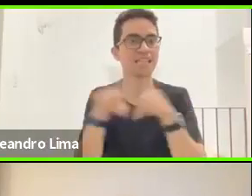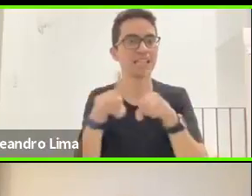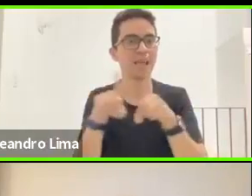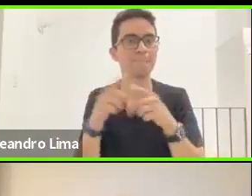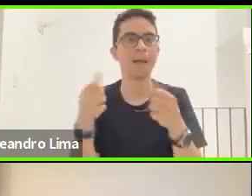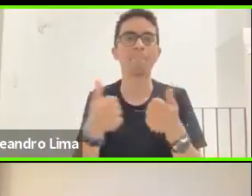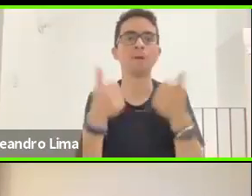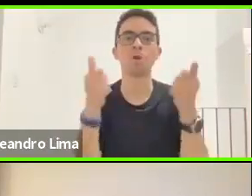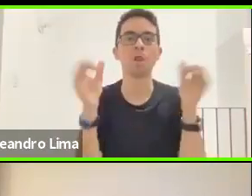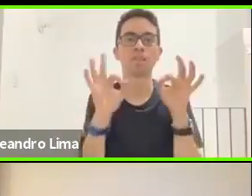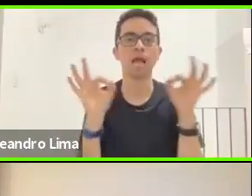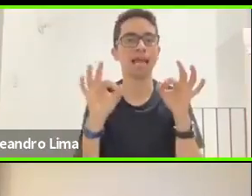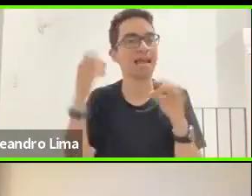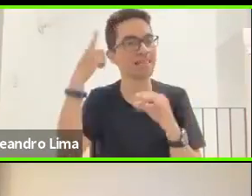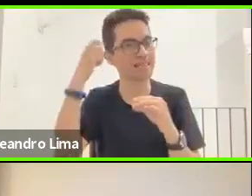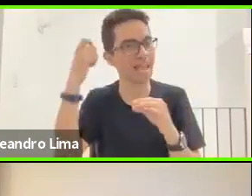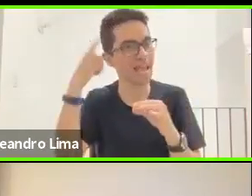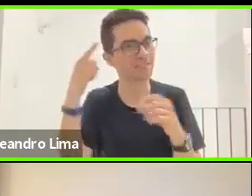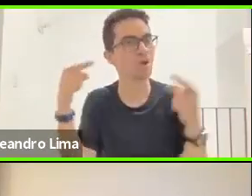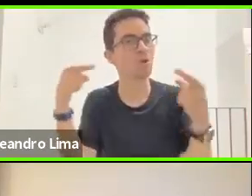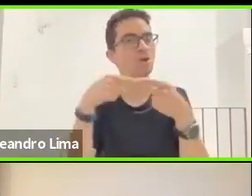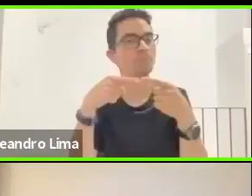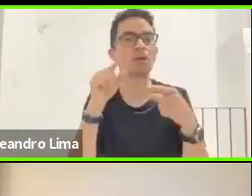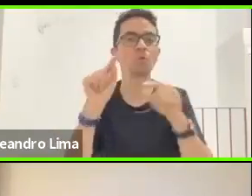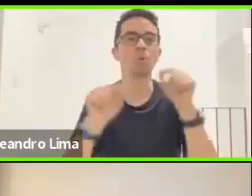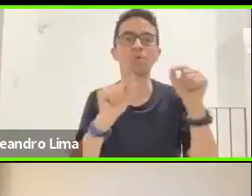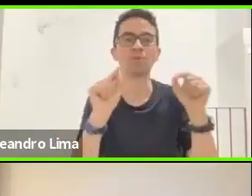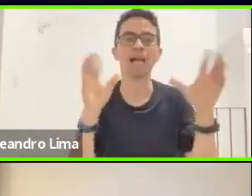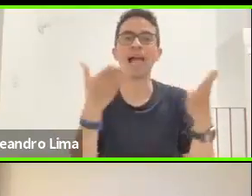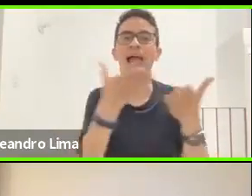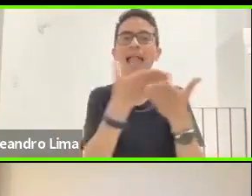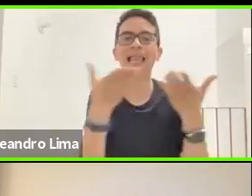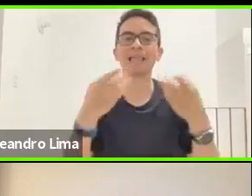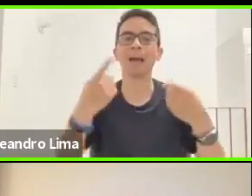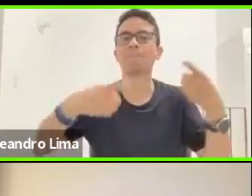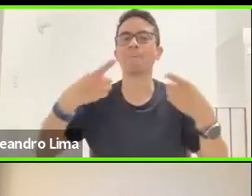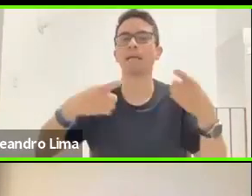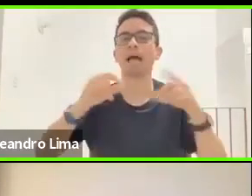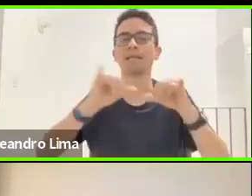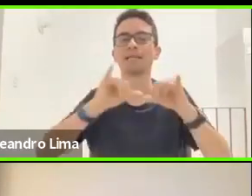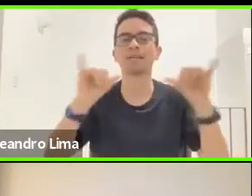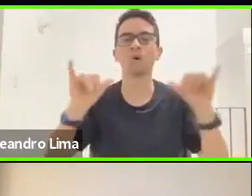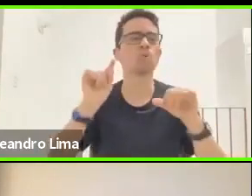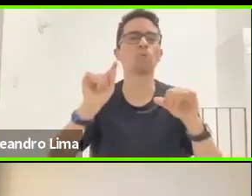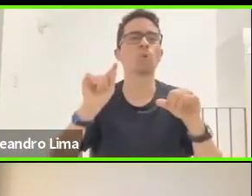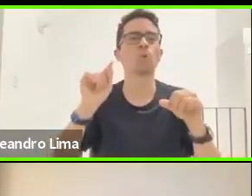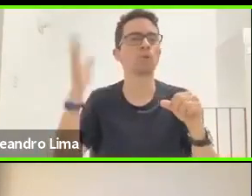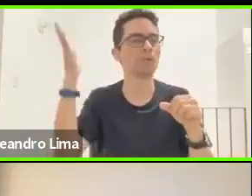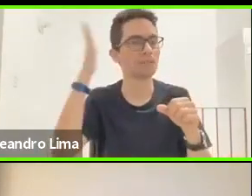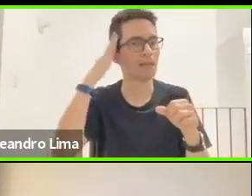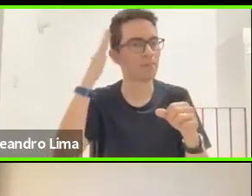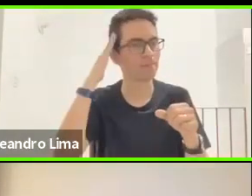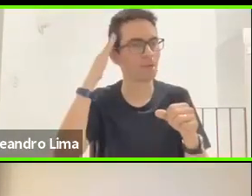have have in the. in the in the sense of being for in the sense of being forced in the the sense of being forced, in the sense of power. And so, I